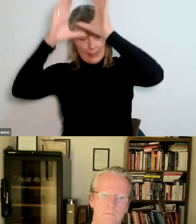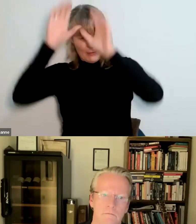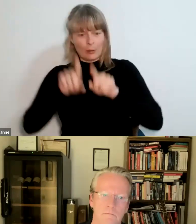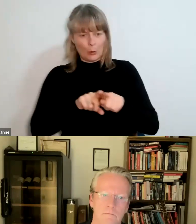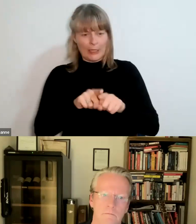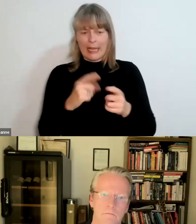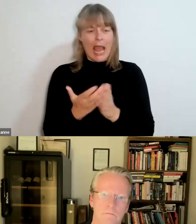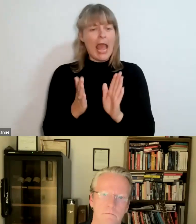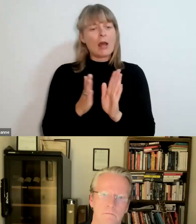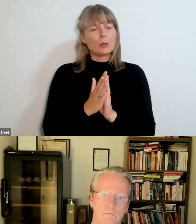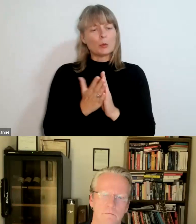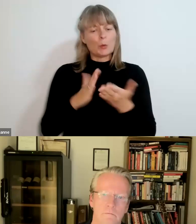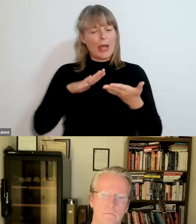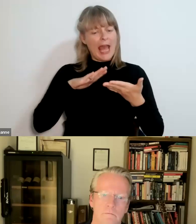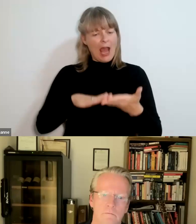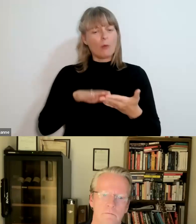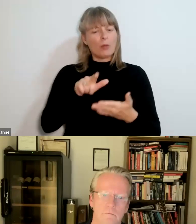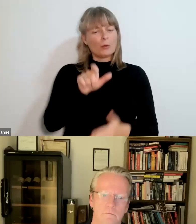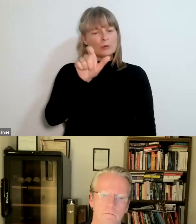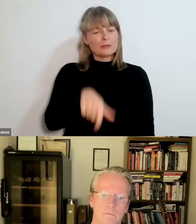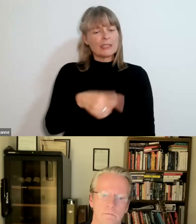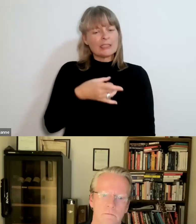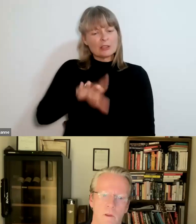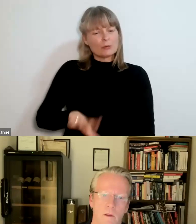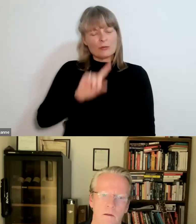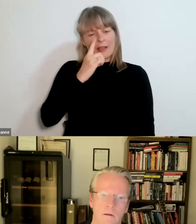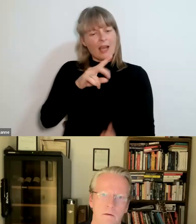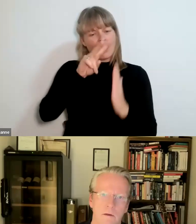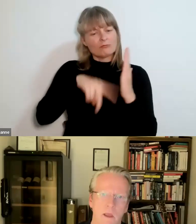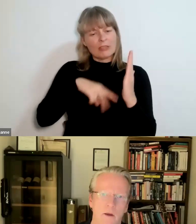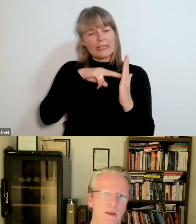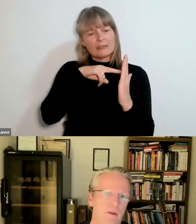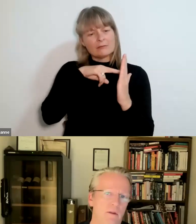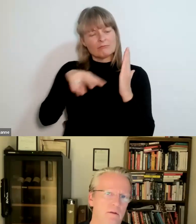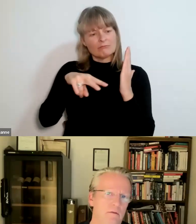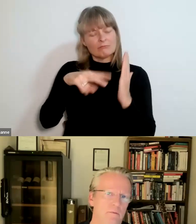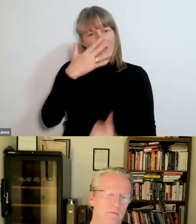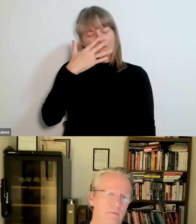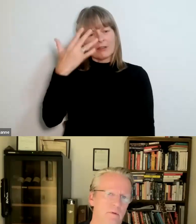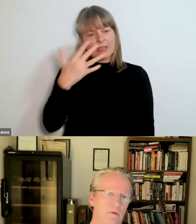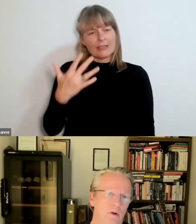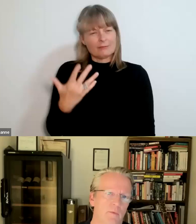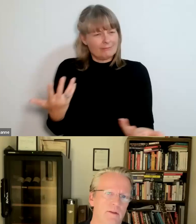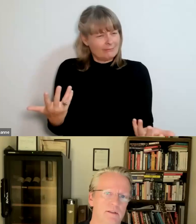equally to academic learning, how is it going to help these kids who can't read and write at 15?